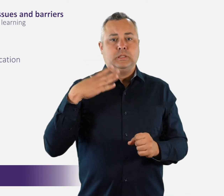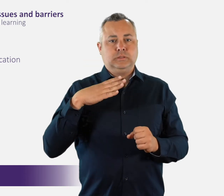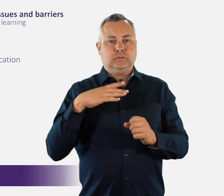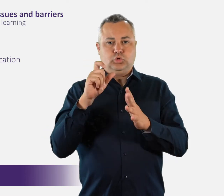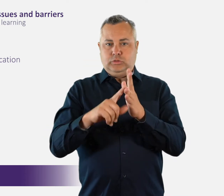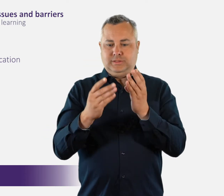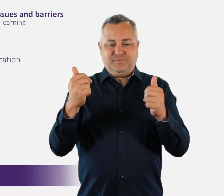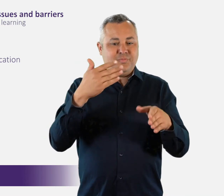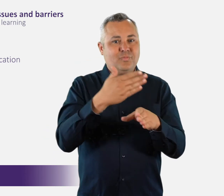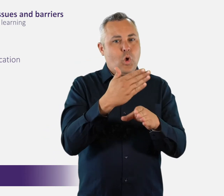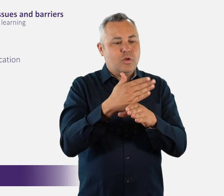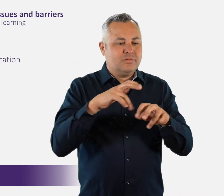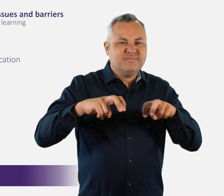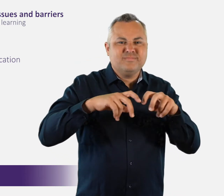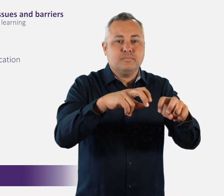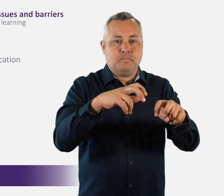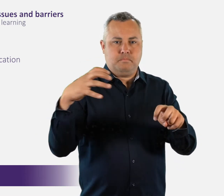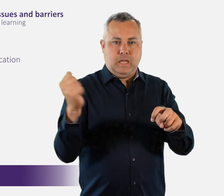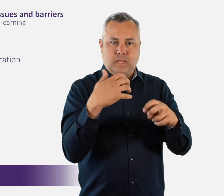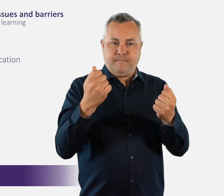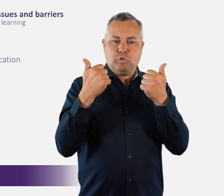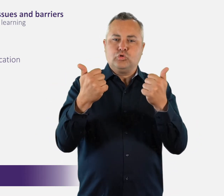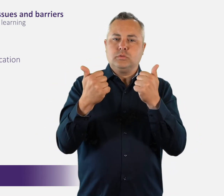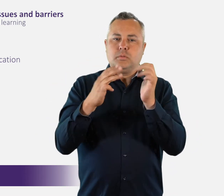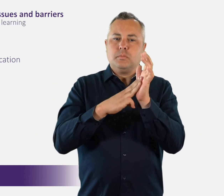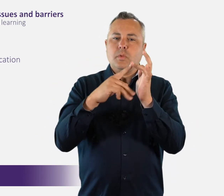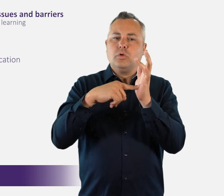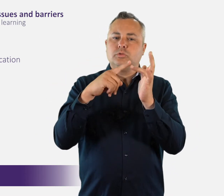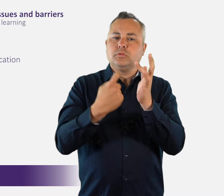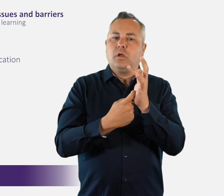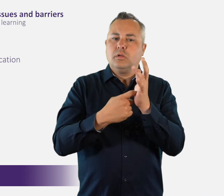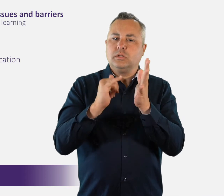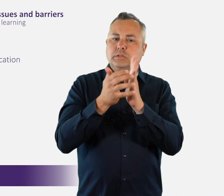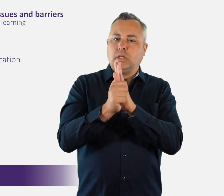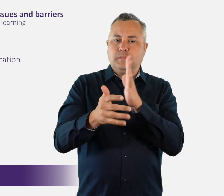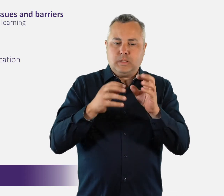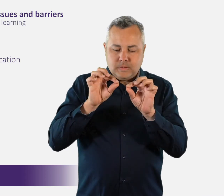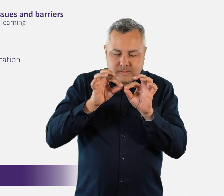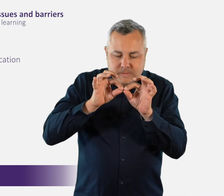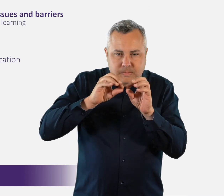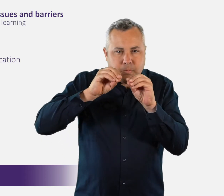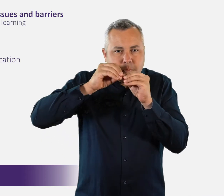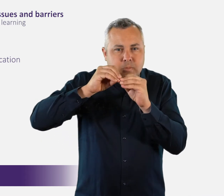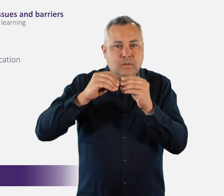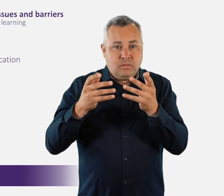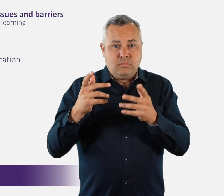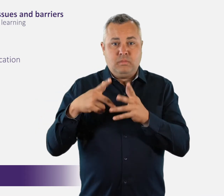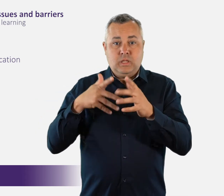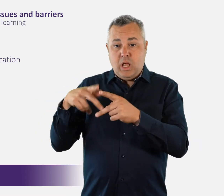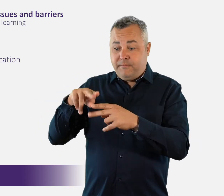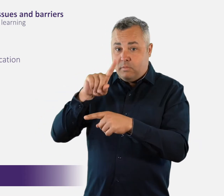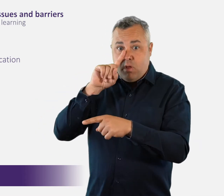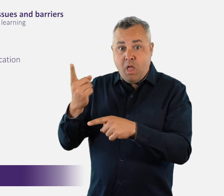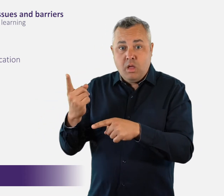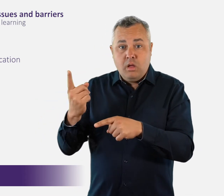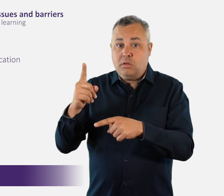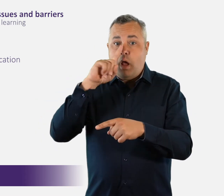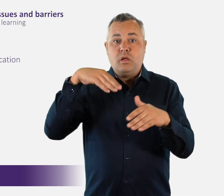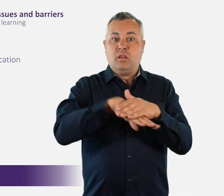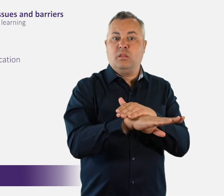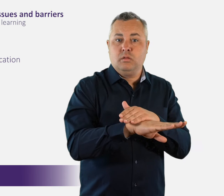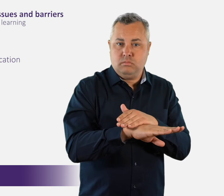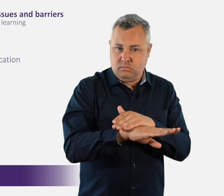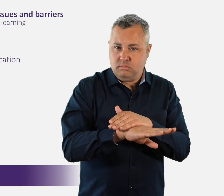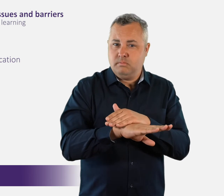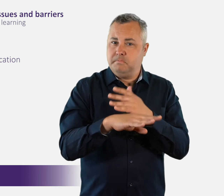an ability to complete tasks that involve fine motor skills.